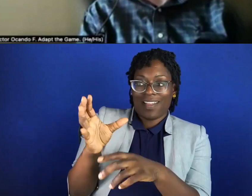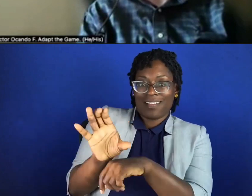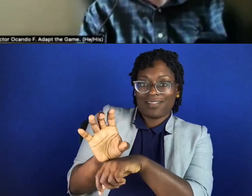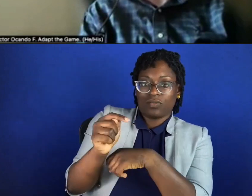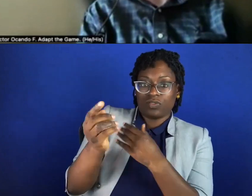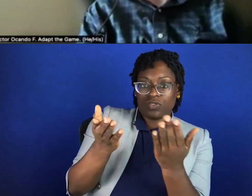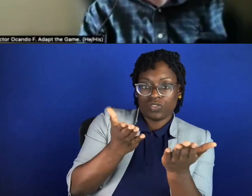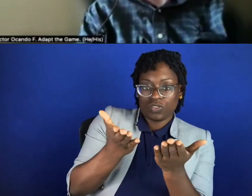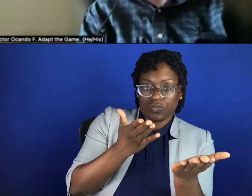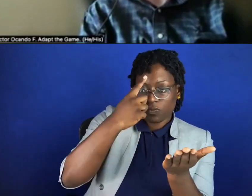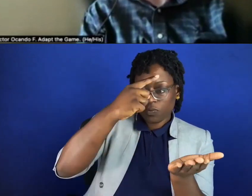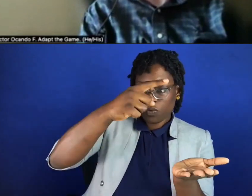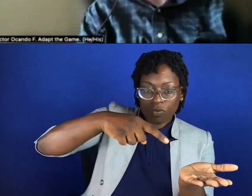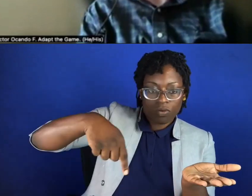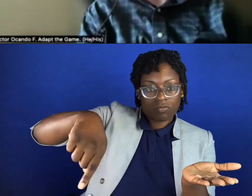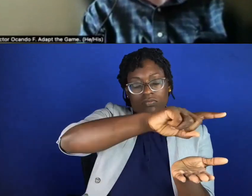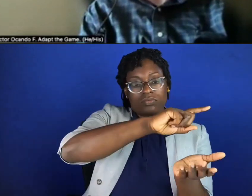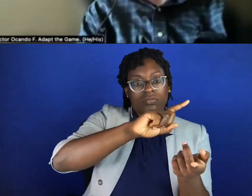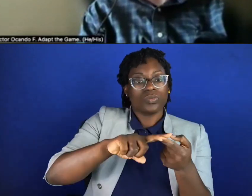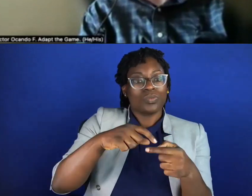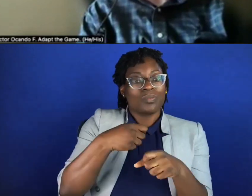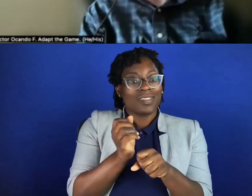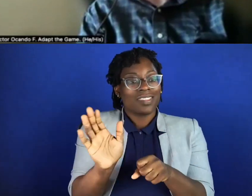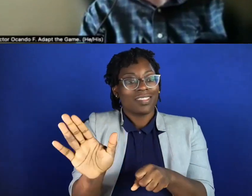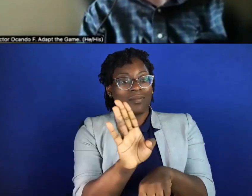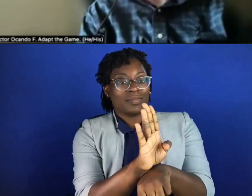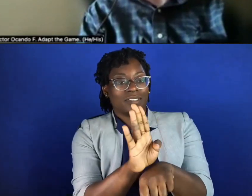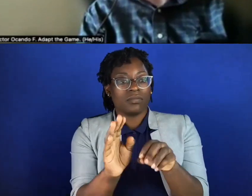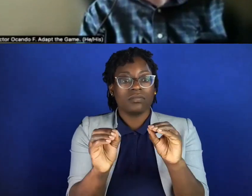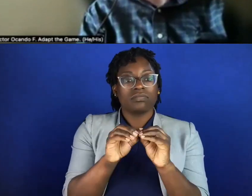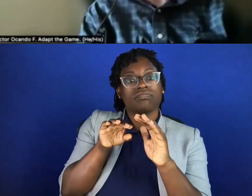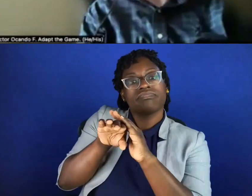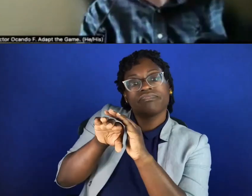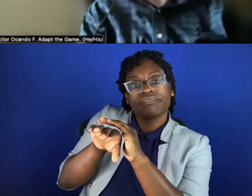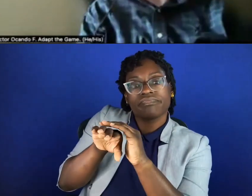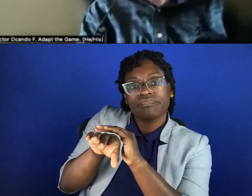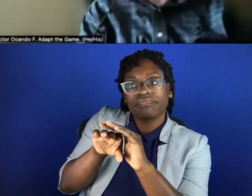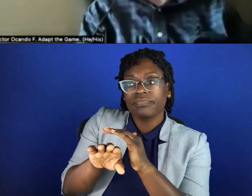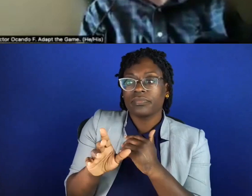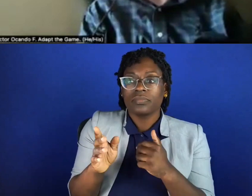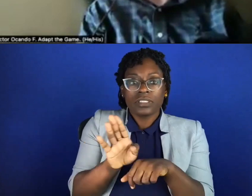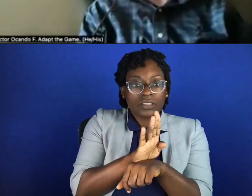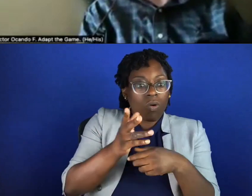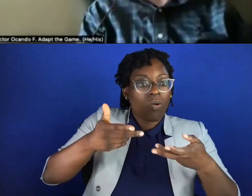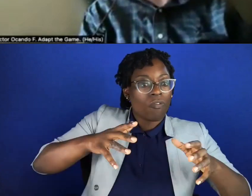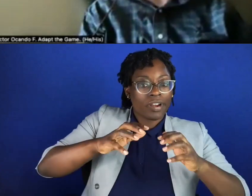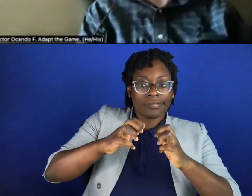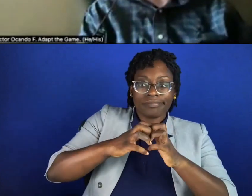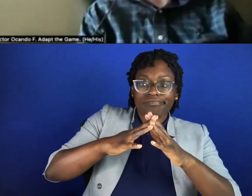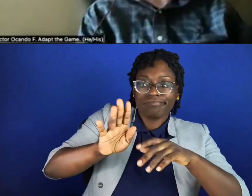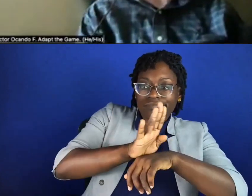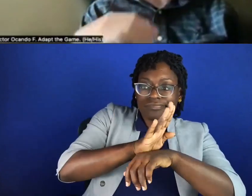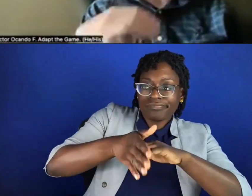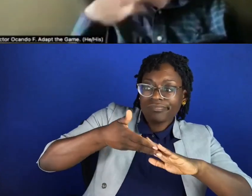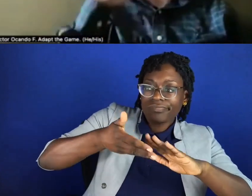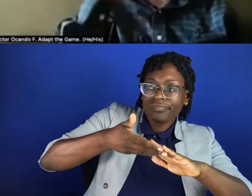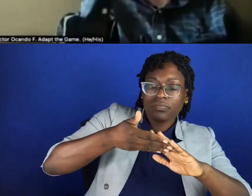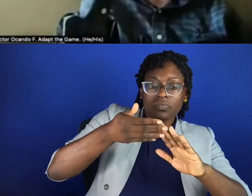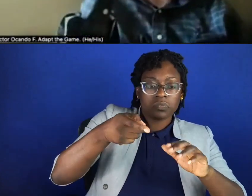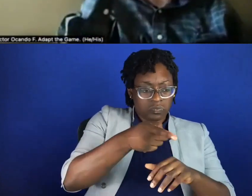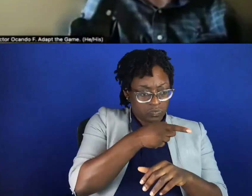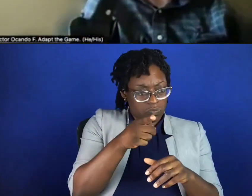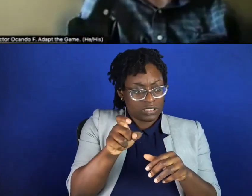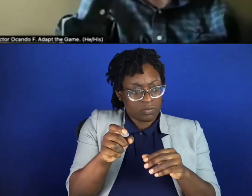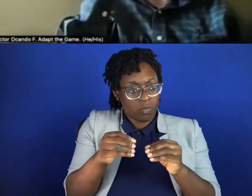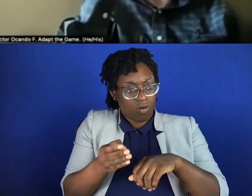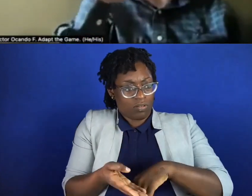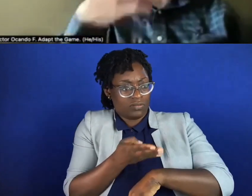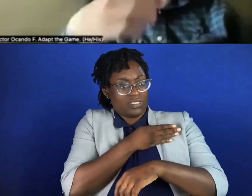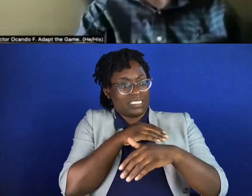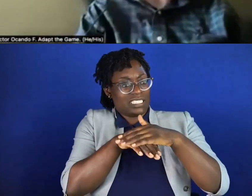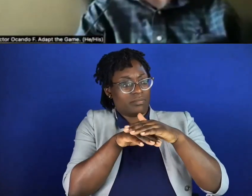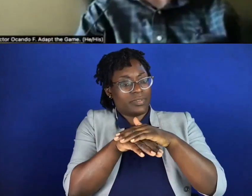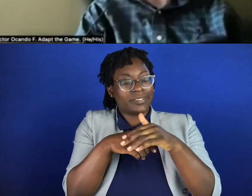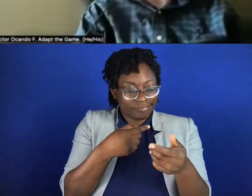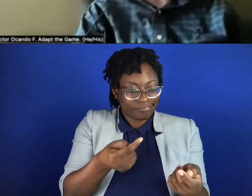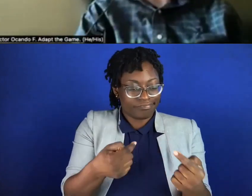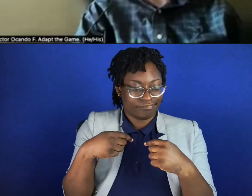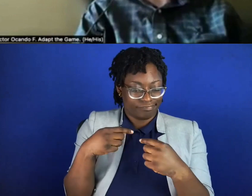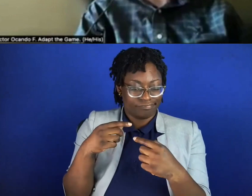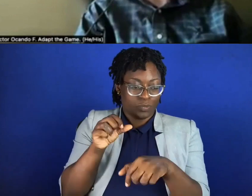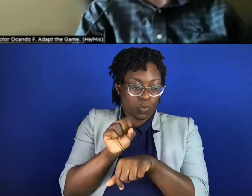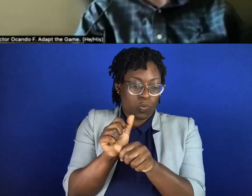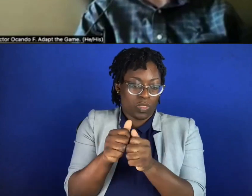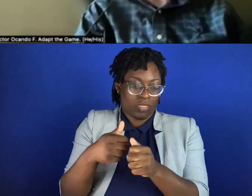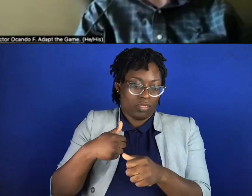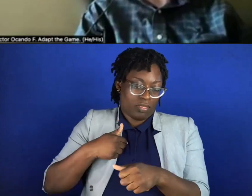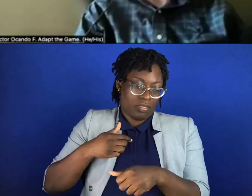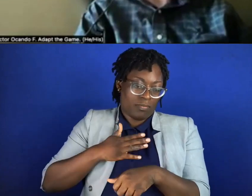world more accessible by helping businesses become more accessible.